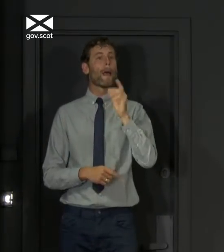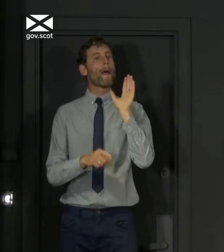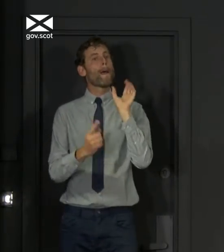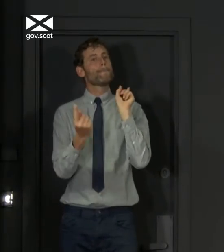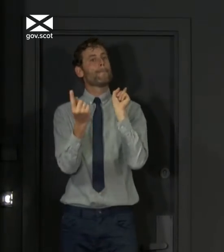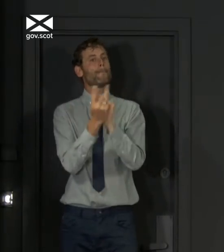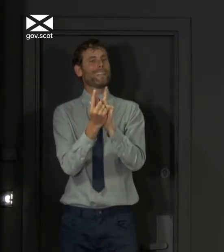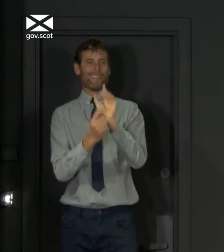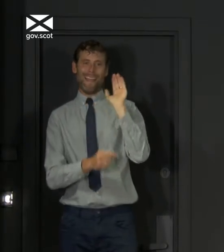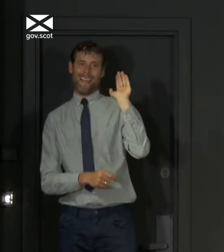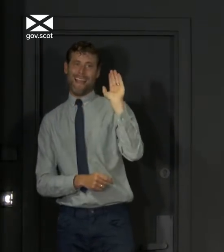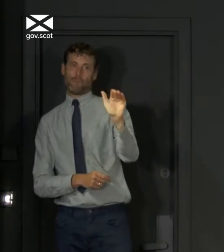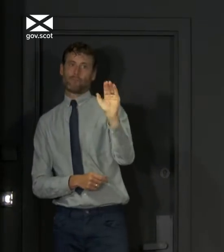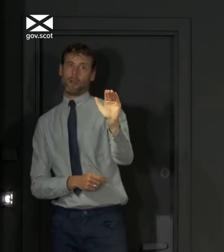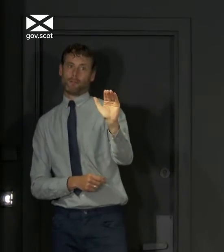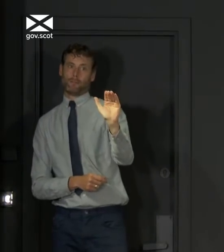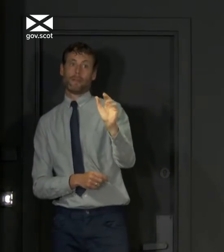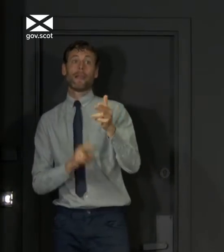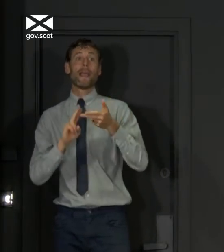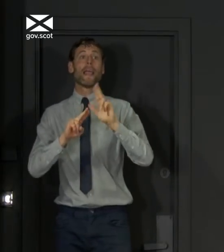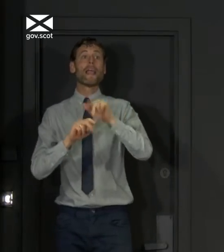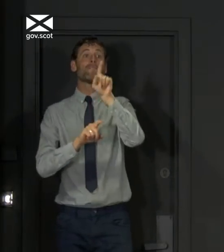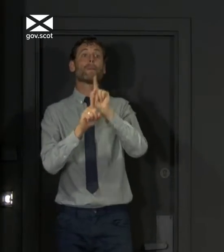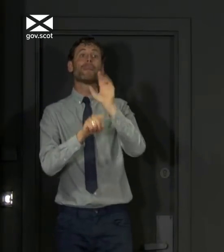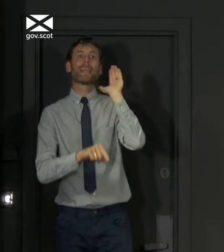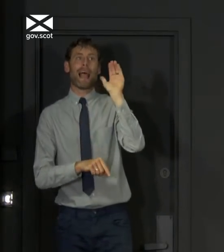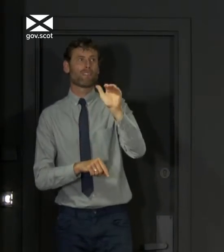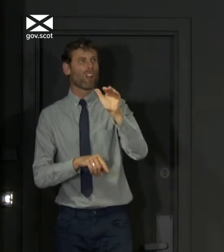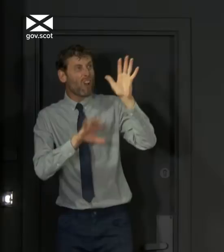think it might rain, plan for that, don't go indoors just because it's raining.